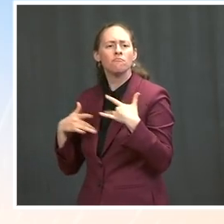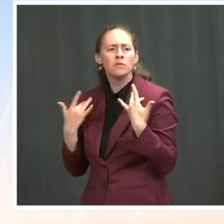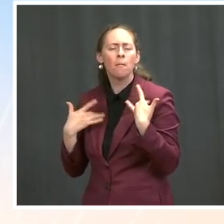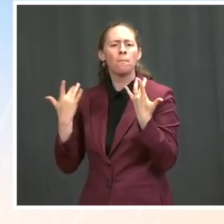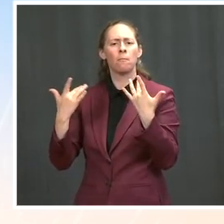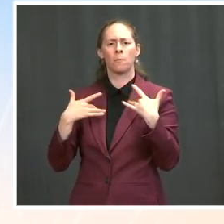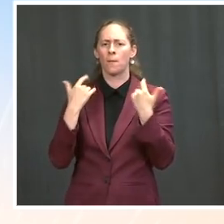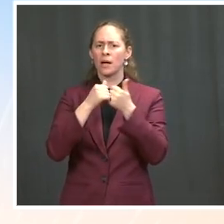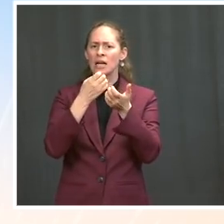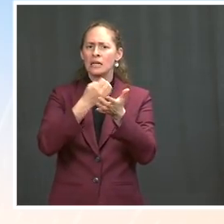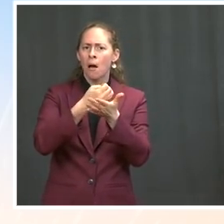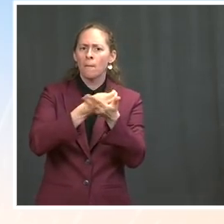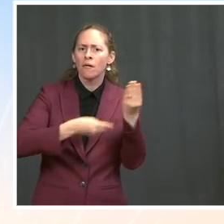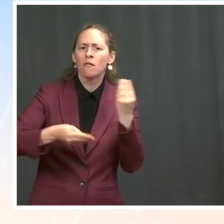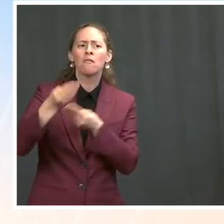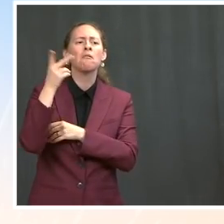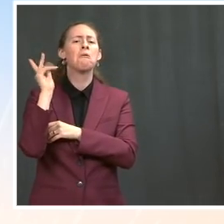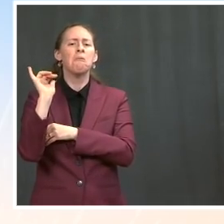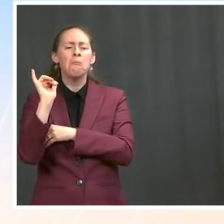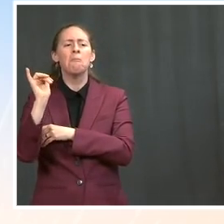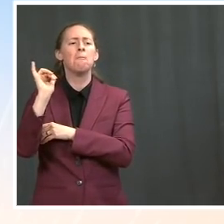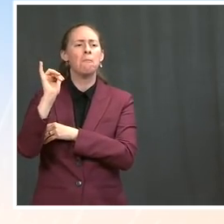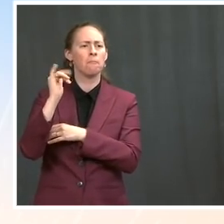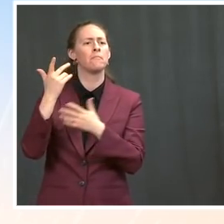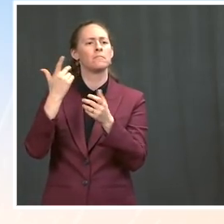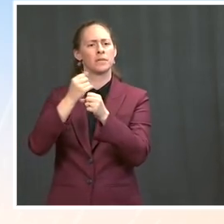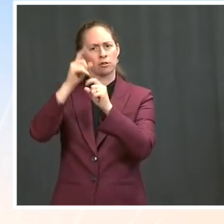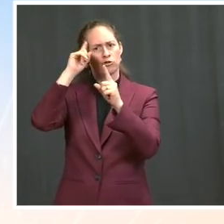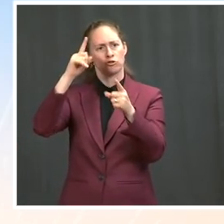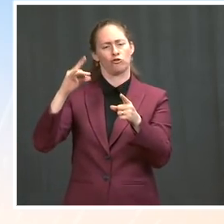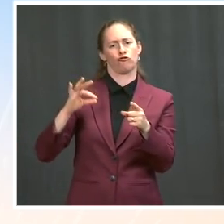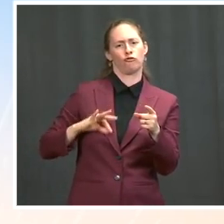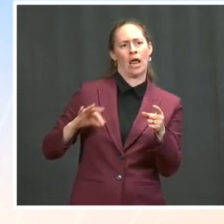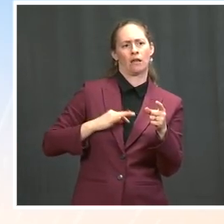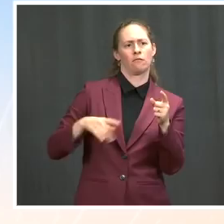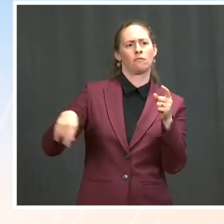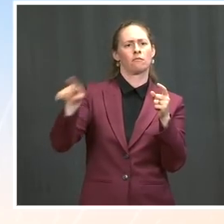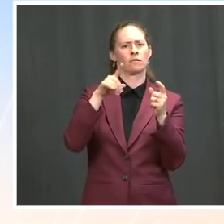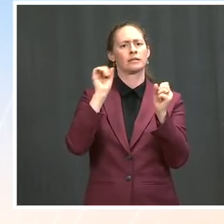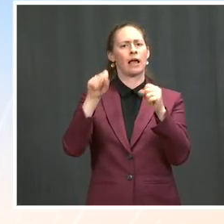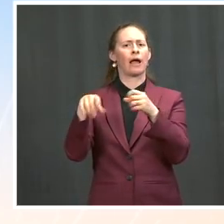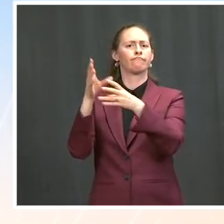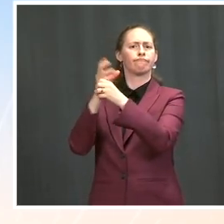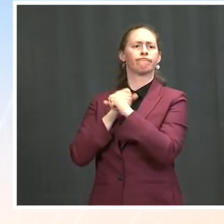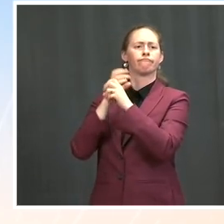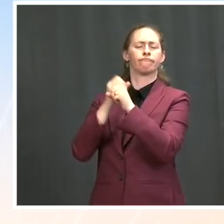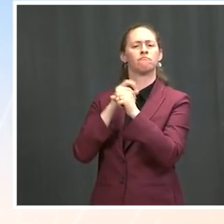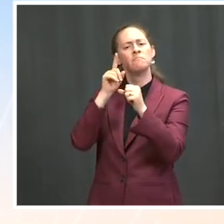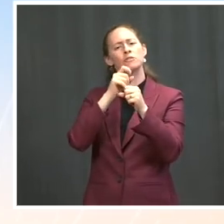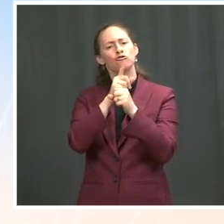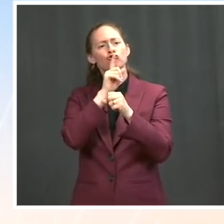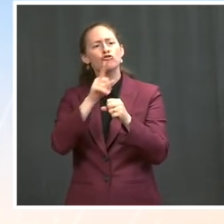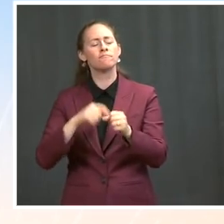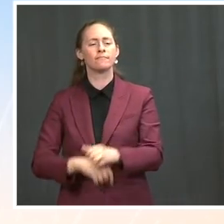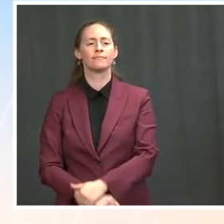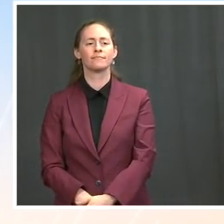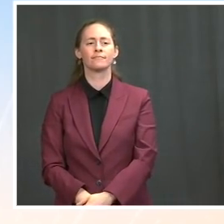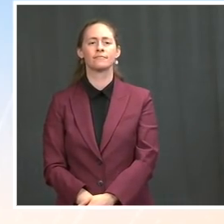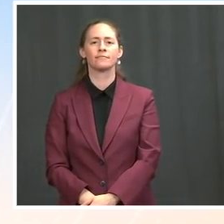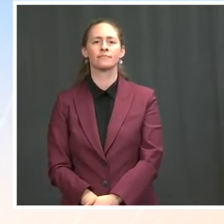and making credit accessible to people across the country. Go ahead. The Press: I just wanted to drill down, Jen, on the White House position on a vehicle mileage tax for electric vehicles.